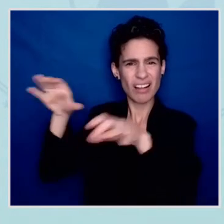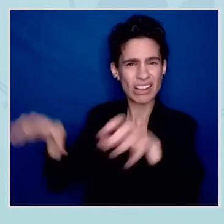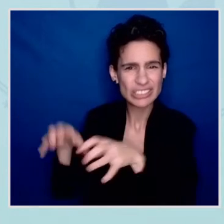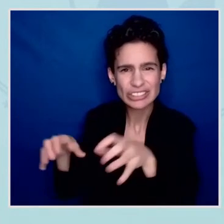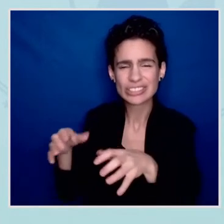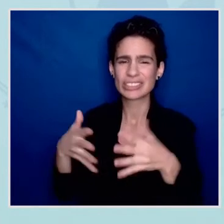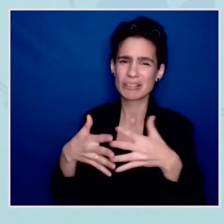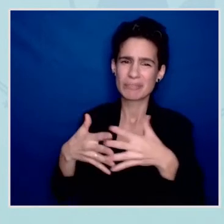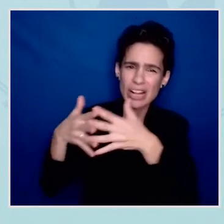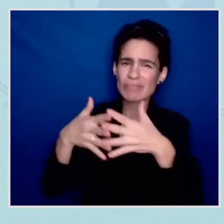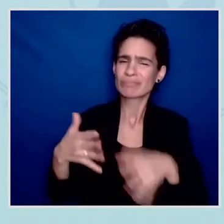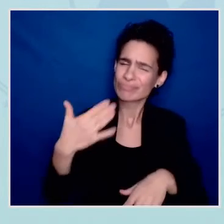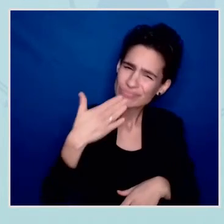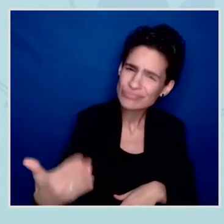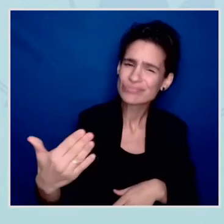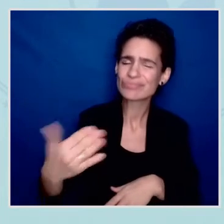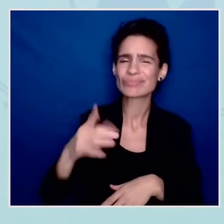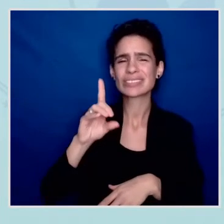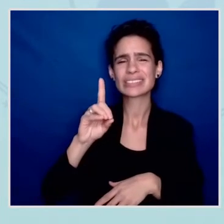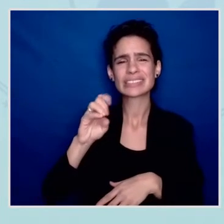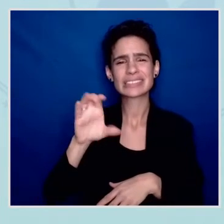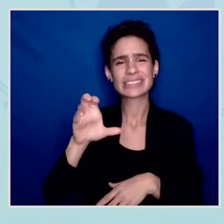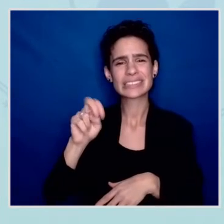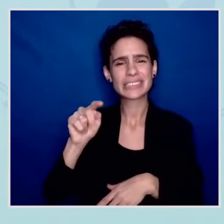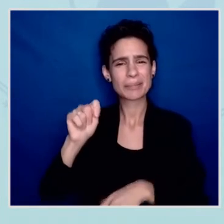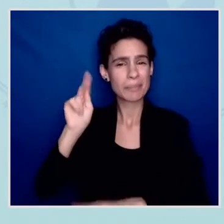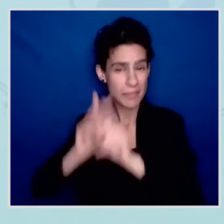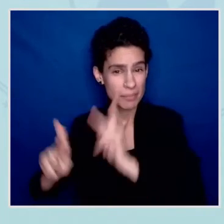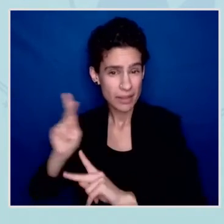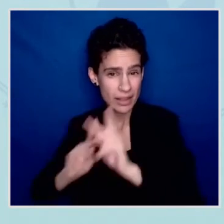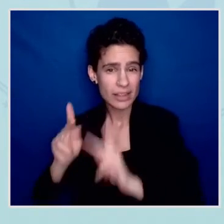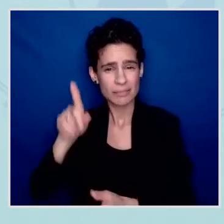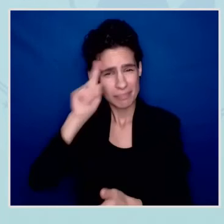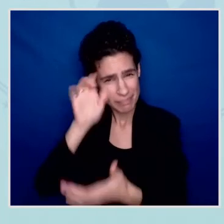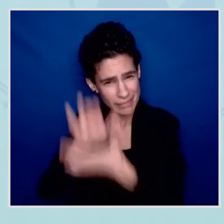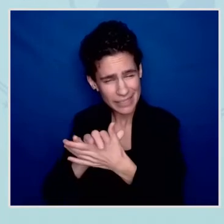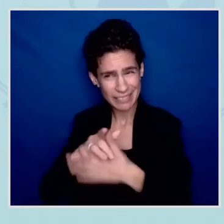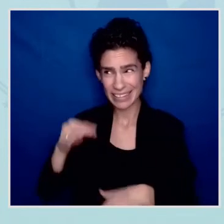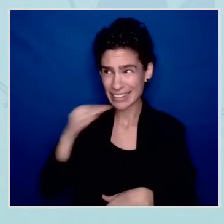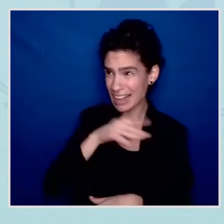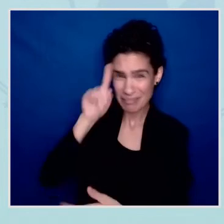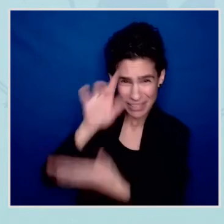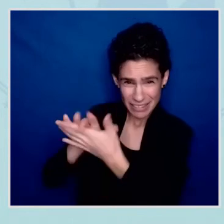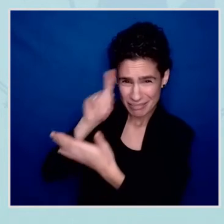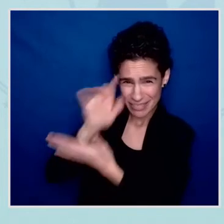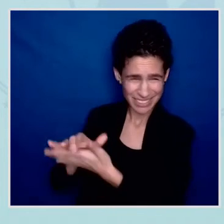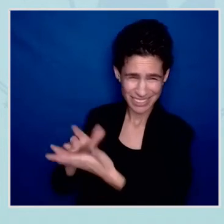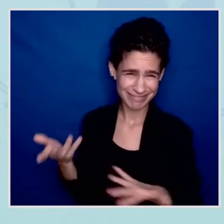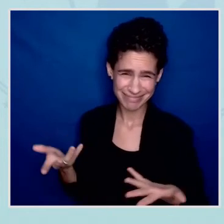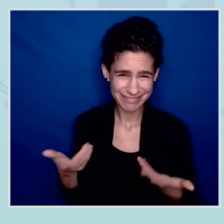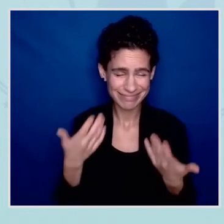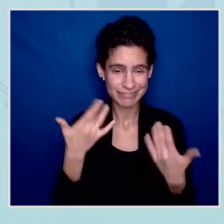THEY HELPED CONTINUE TO HOLD POWER BECAUSE OF THE DISCUSSED THAT THE AMERICAN PEOPLE HAVE